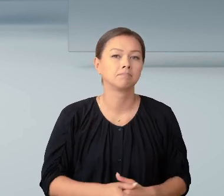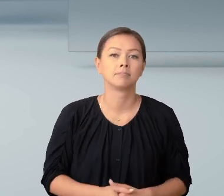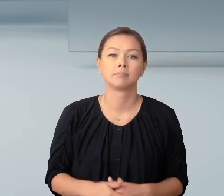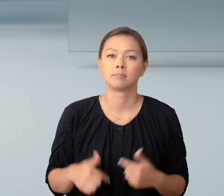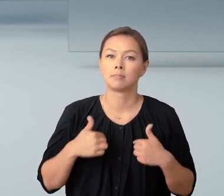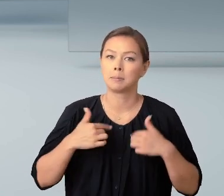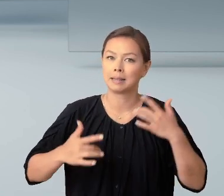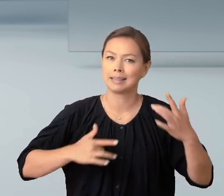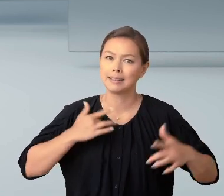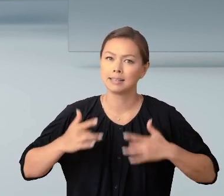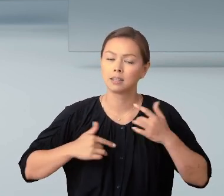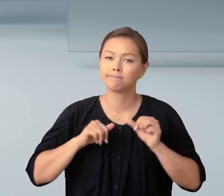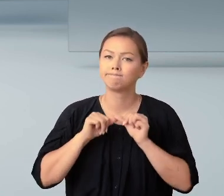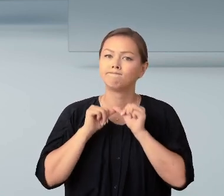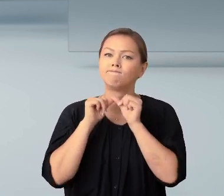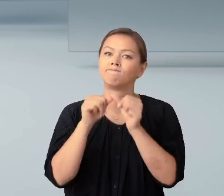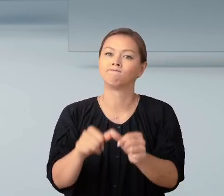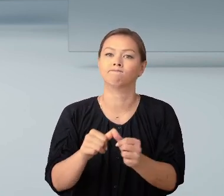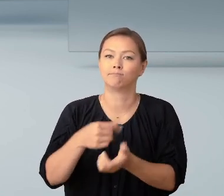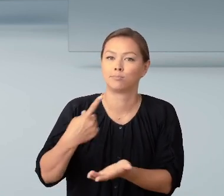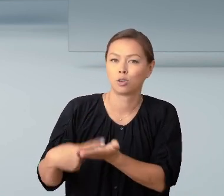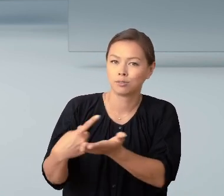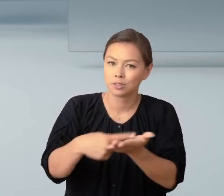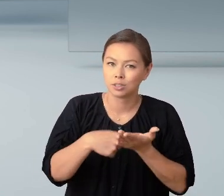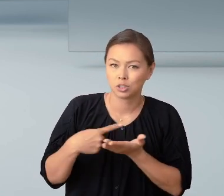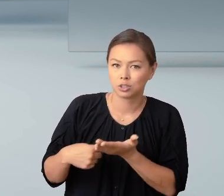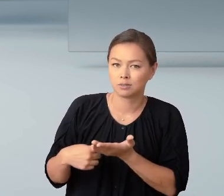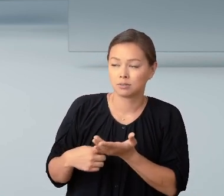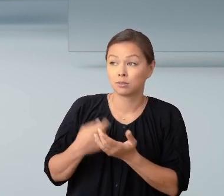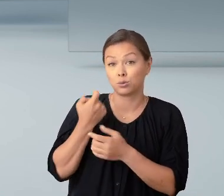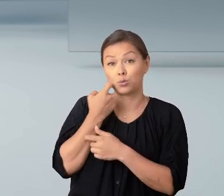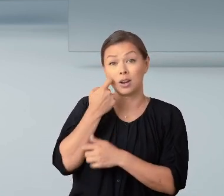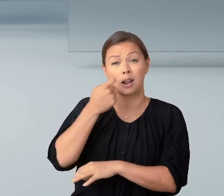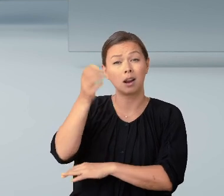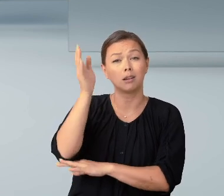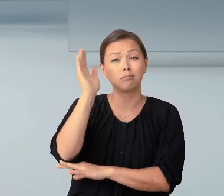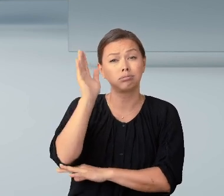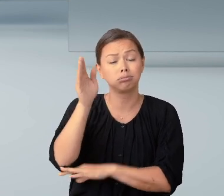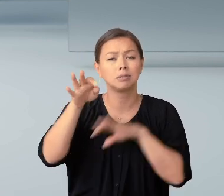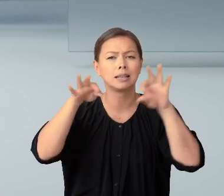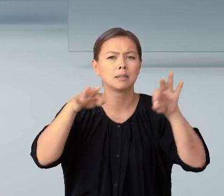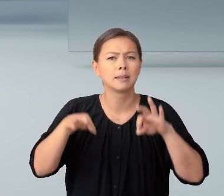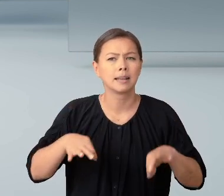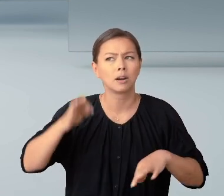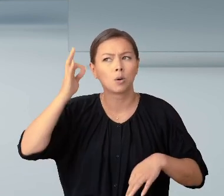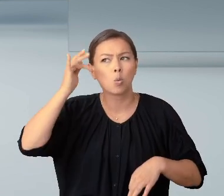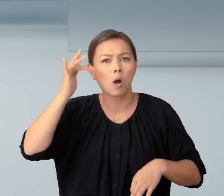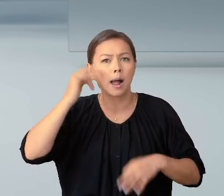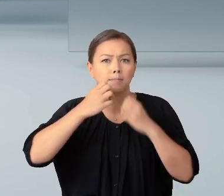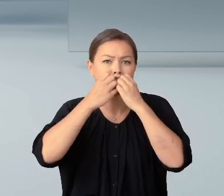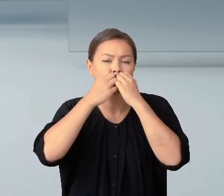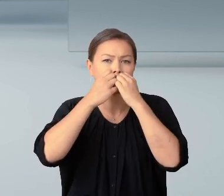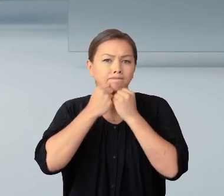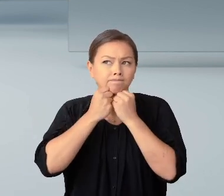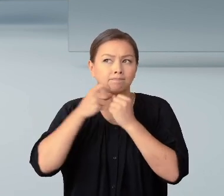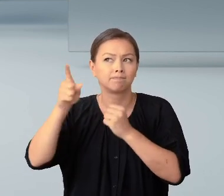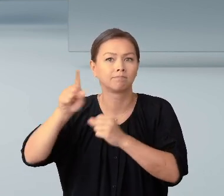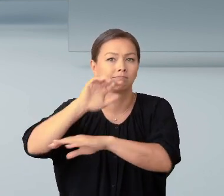I'm super excited to continue this conversation. Our agenda today included value points on moving away from on-premise, security